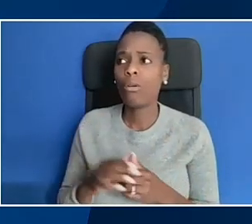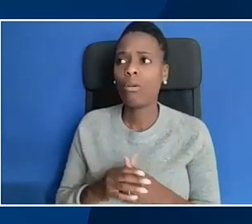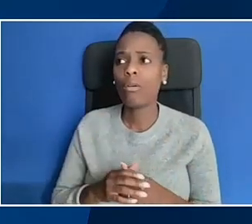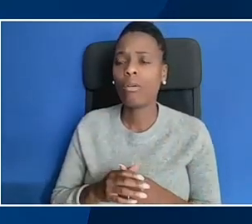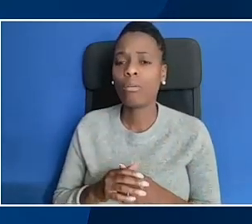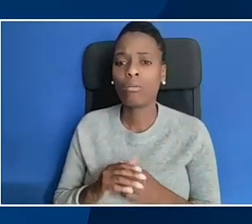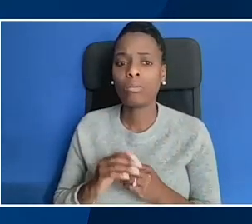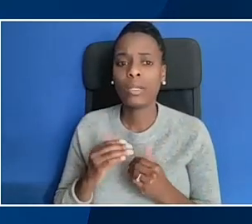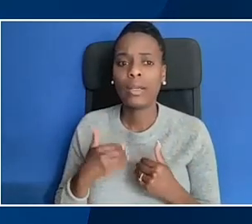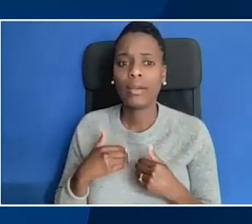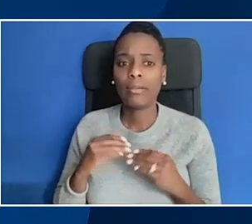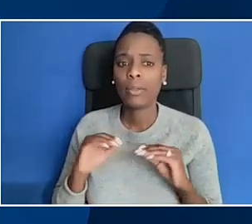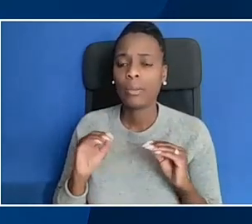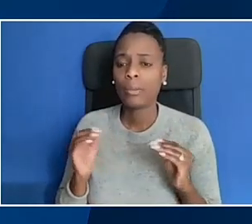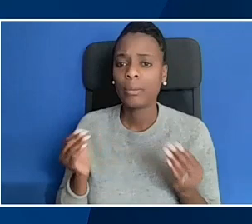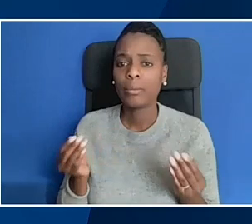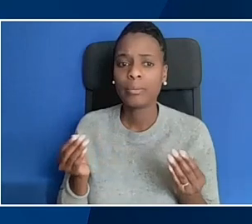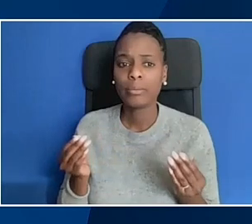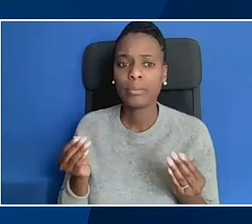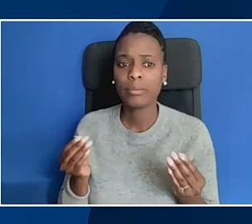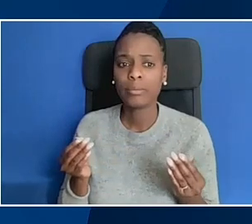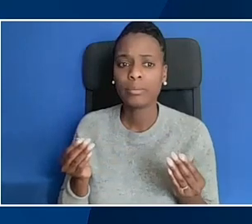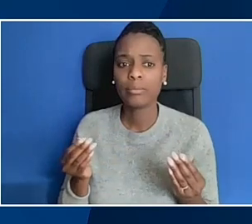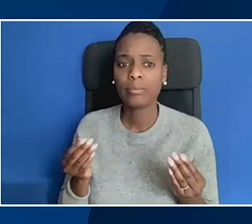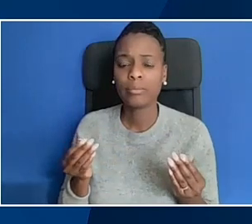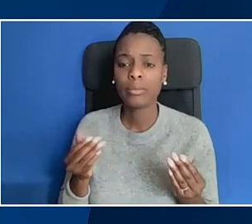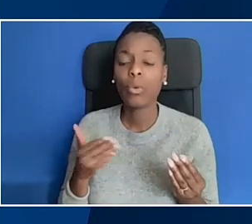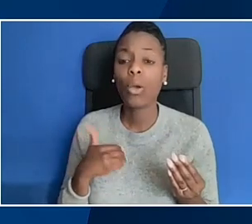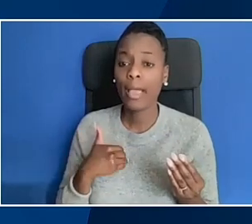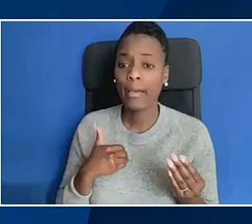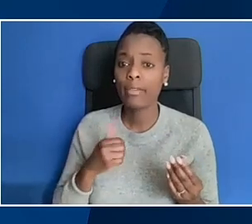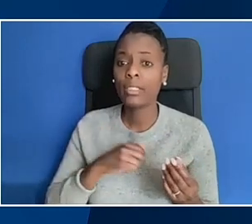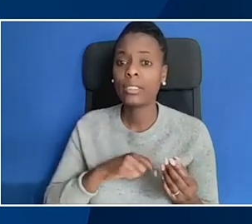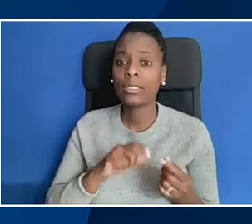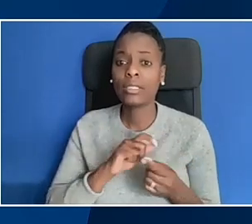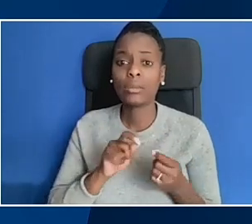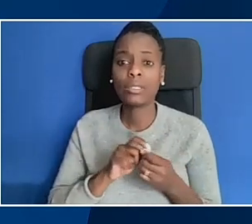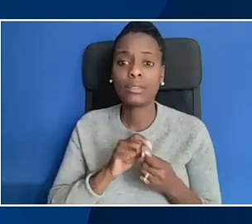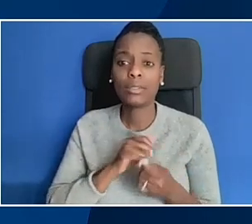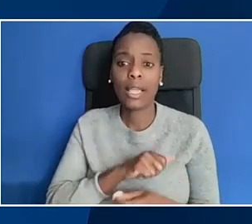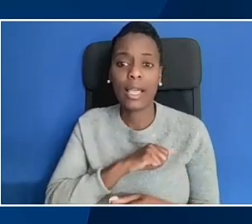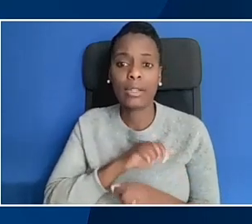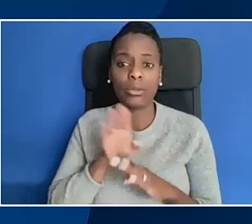know, attitudes or behaviors, whether knowledegable or not, dealing with the